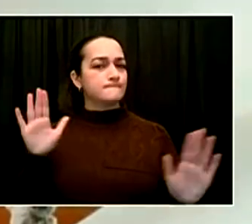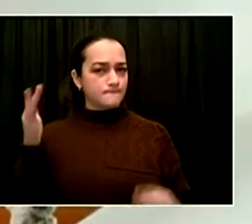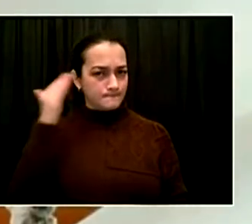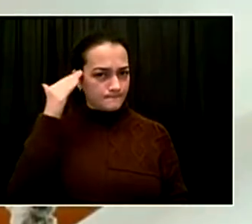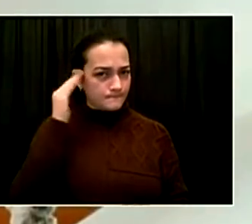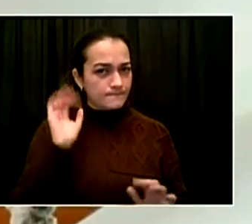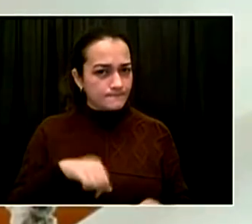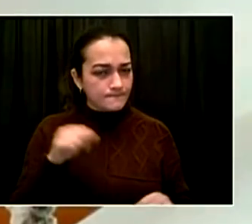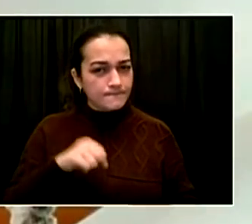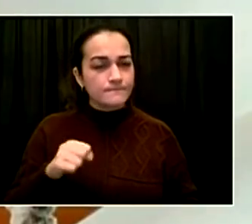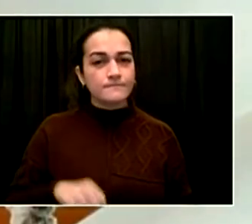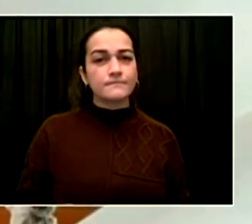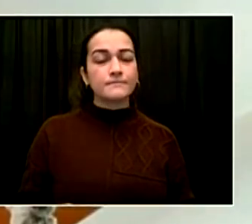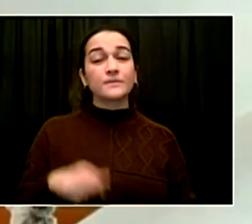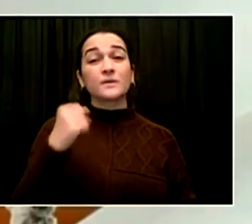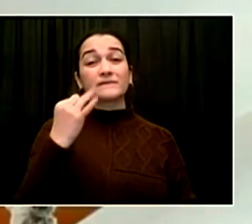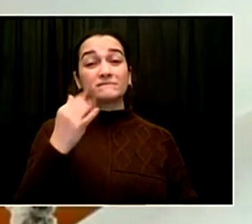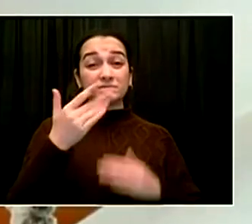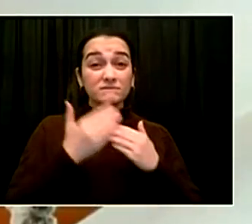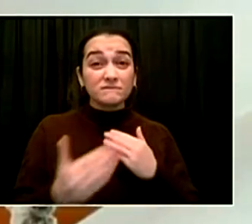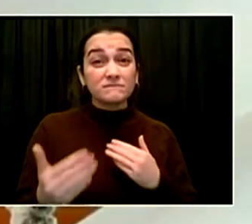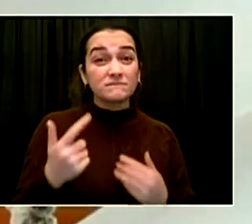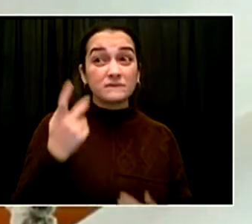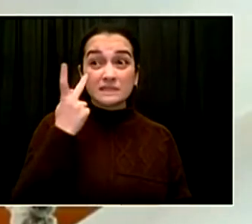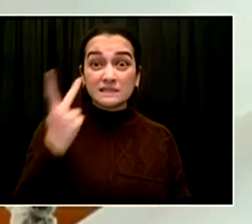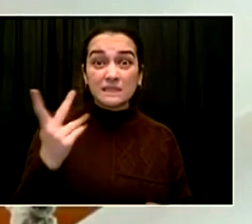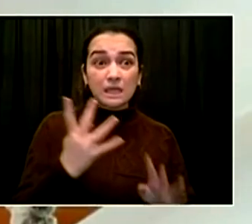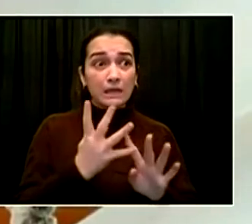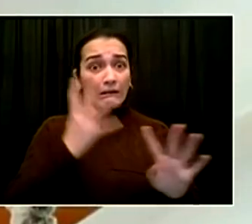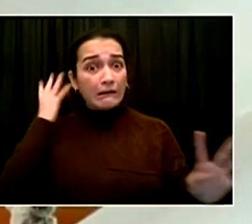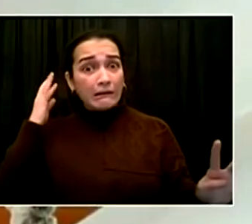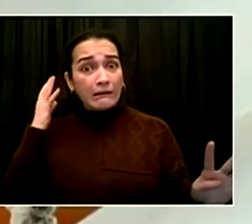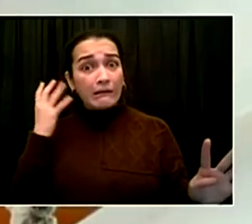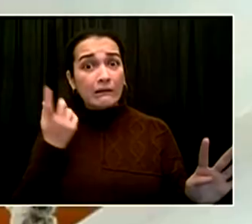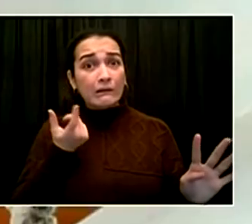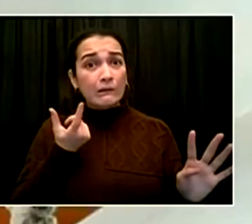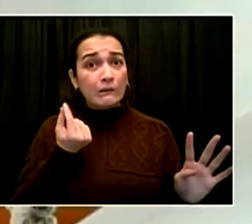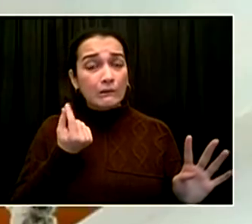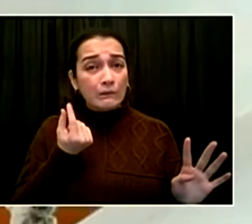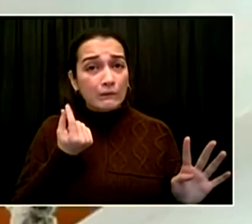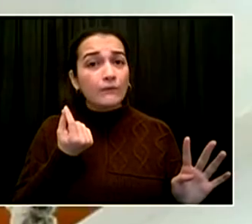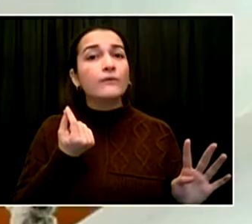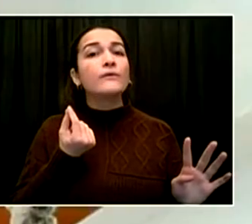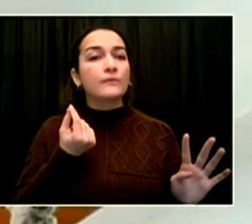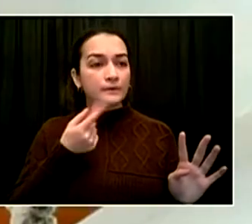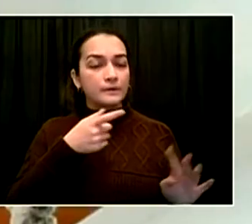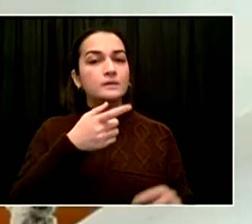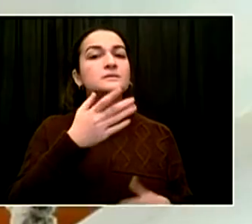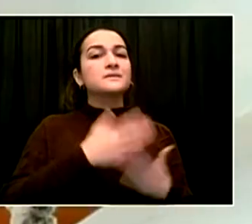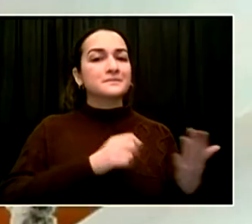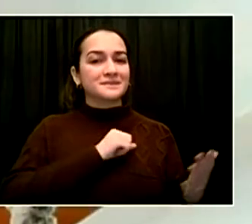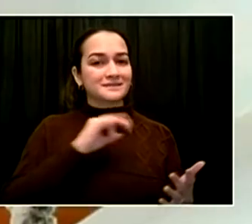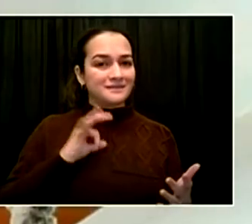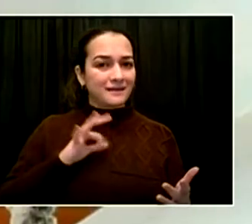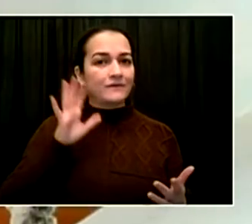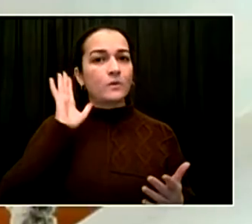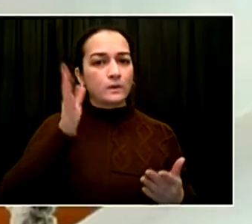KITS AT ANY LINE WITH MORE THAN A 30 MINUTE WAIT AND PEOPLE ARE BUSY AND PEOPLE ARE MAKING THE SACRIFICE TO COME OUT IN THEIR